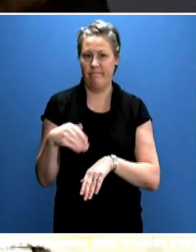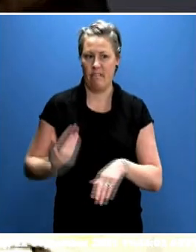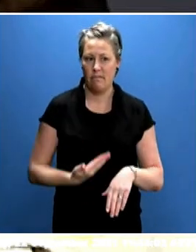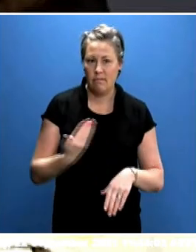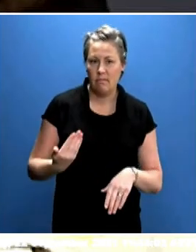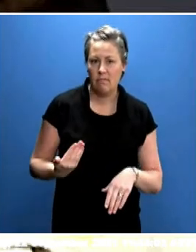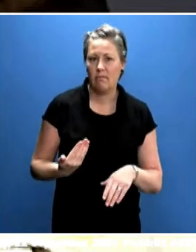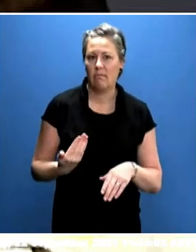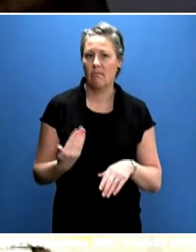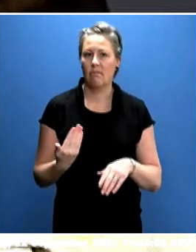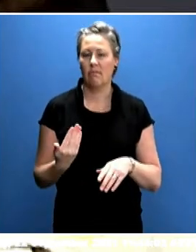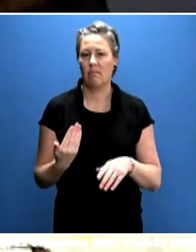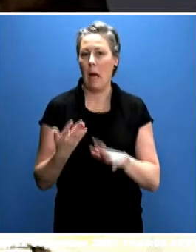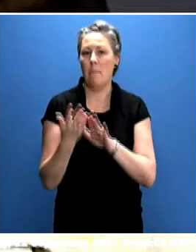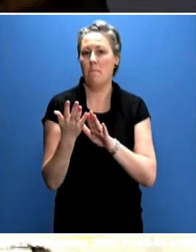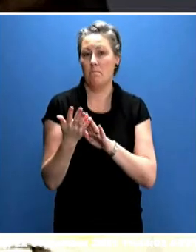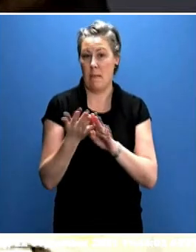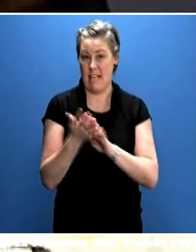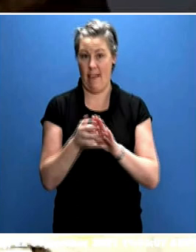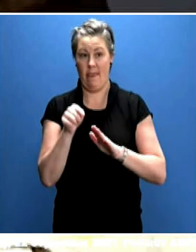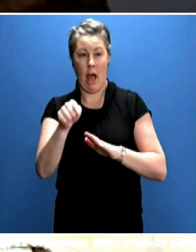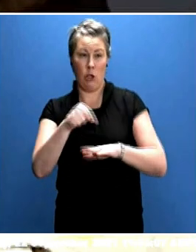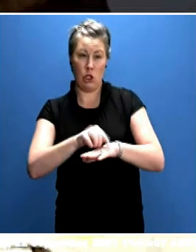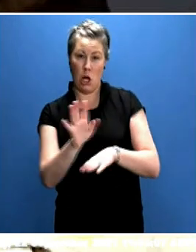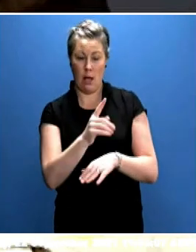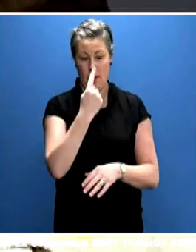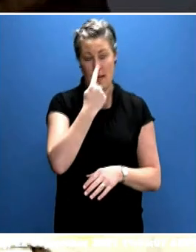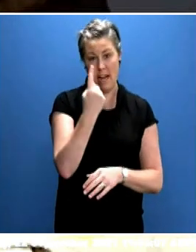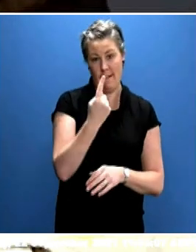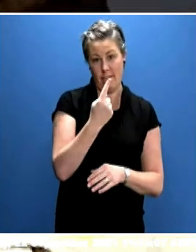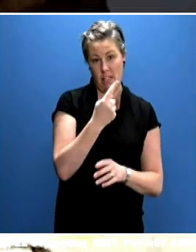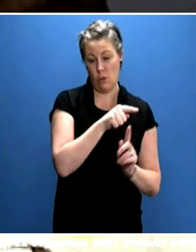So we're talking here about children between the ages of 11 and 13.